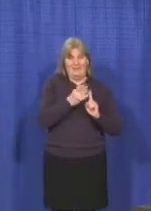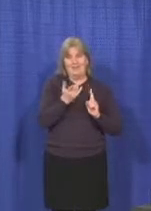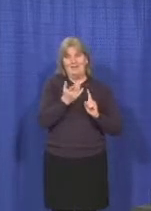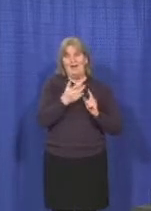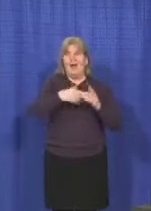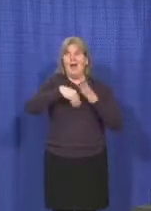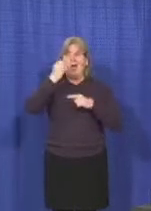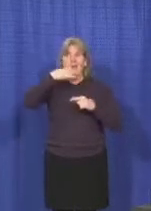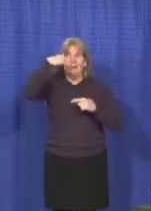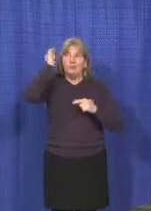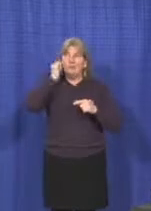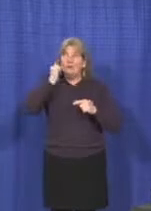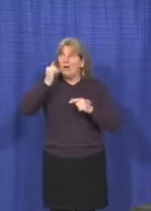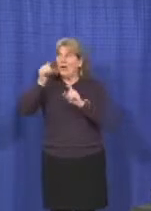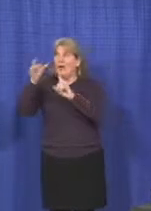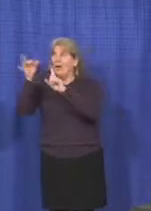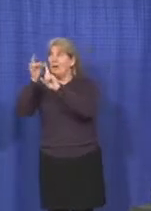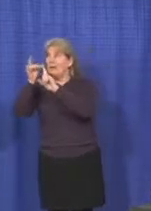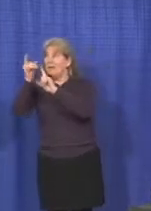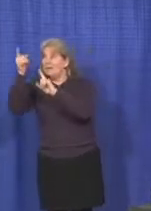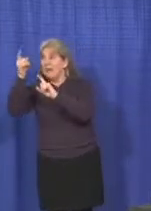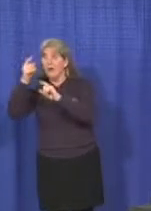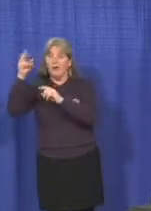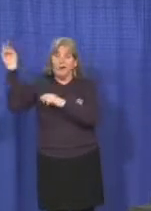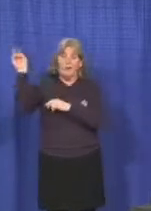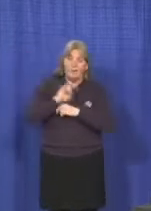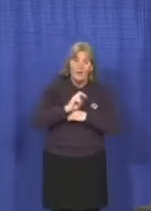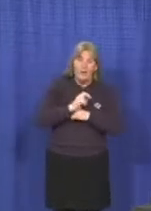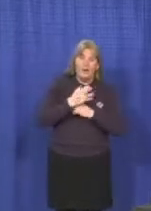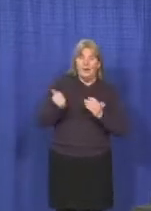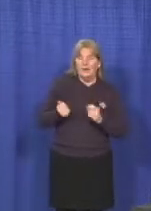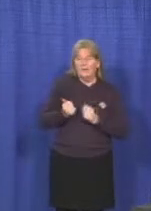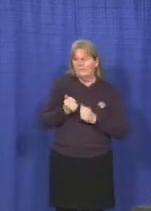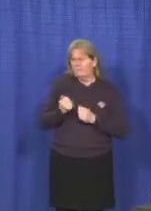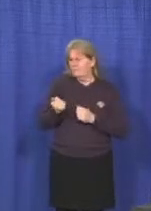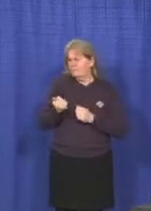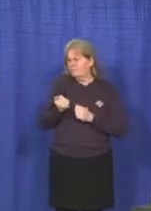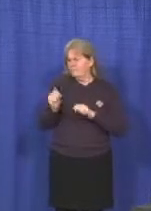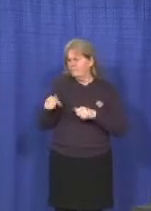out of territory or the ones we